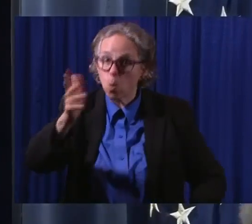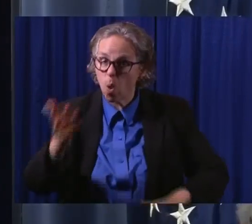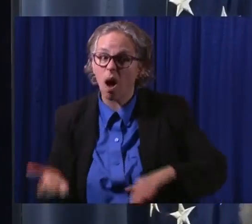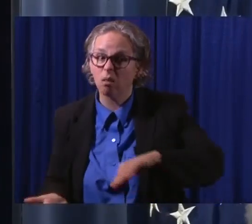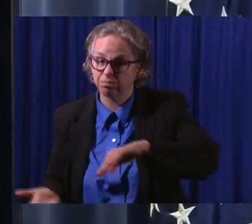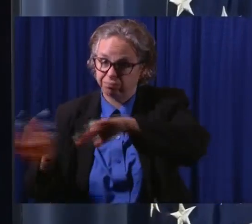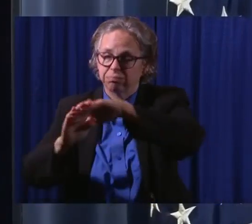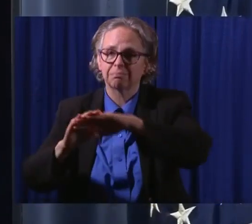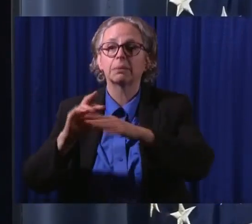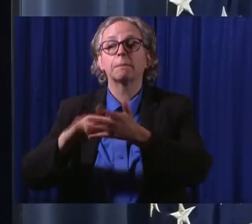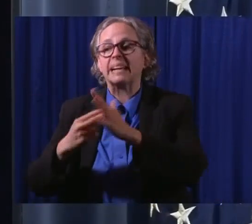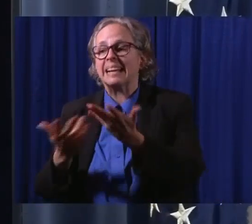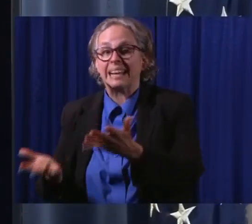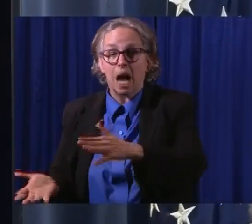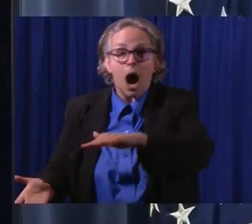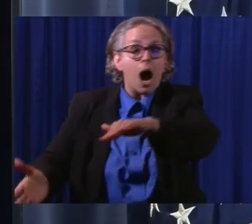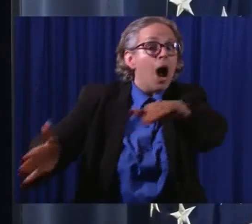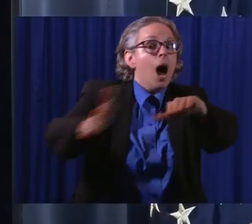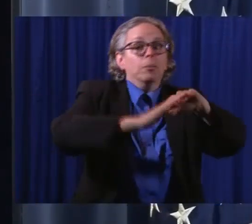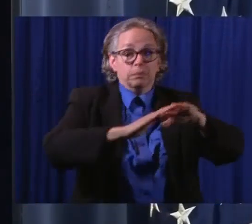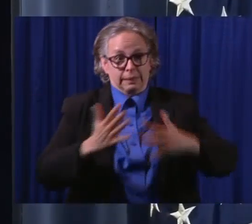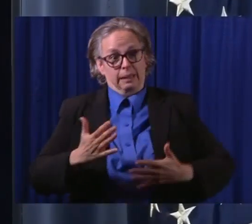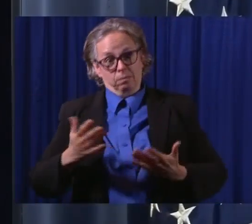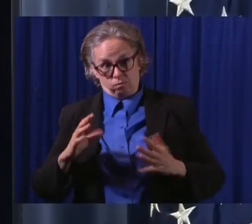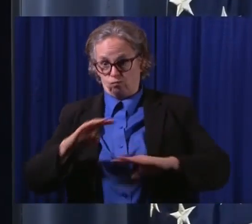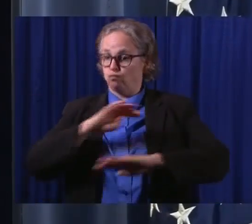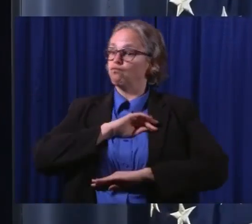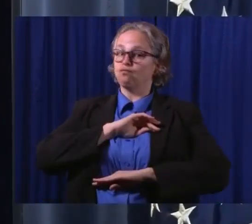RATE, WHICH WAS AT 4.7. NOW, I KNOW THAT WE HAVE INCREASED TEST